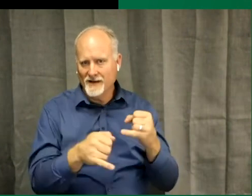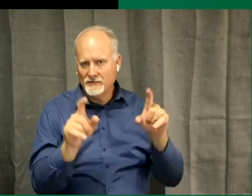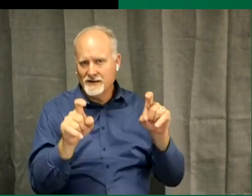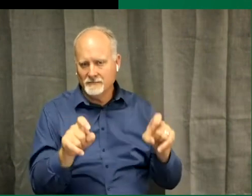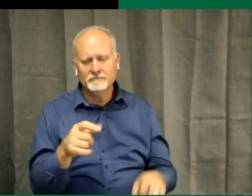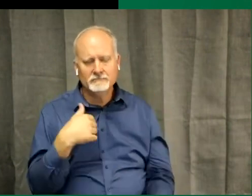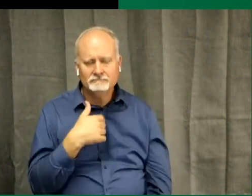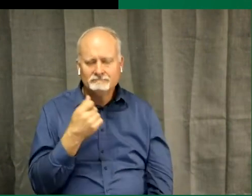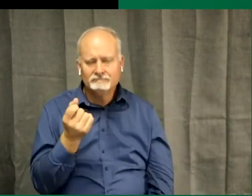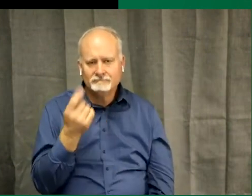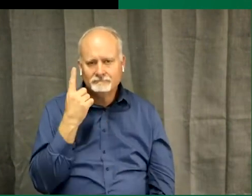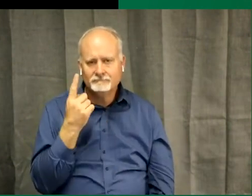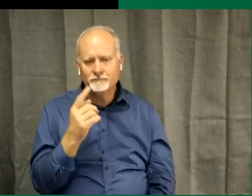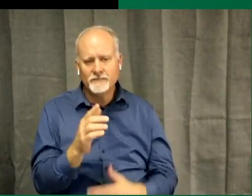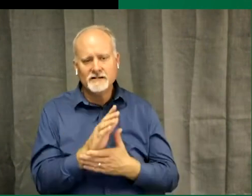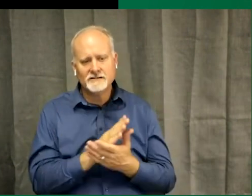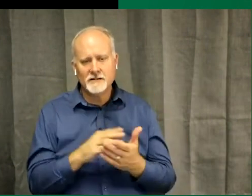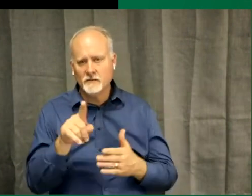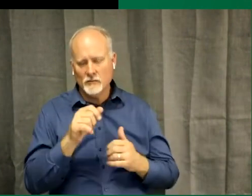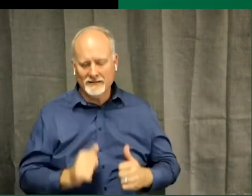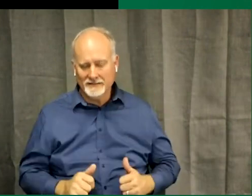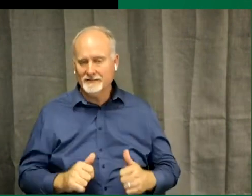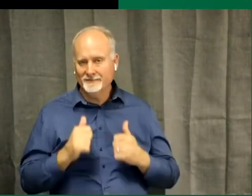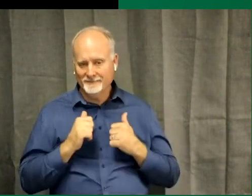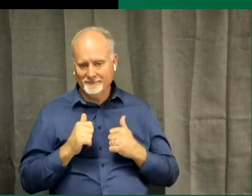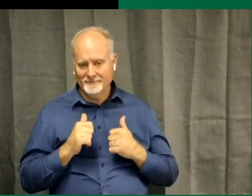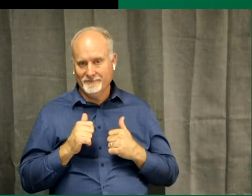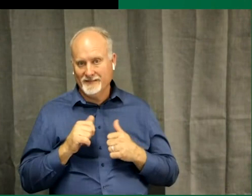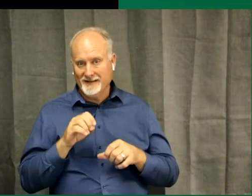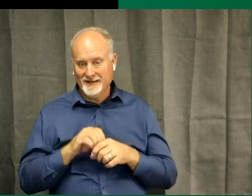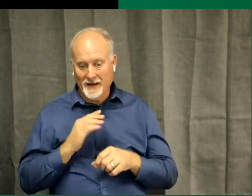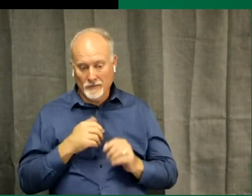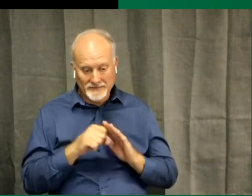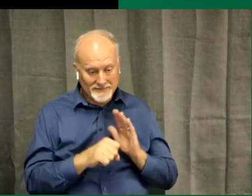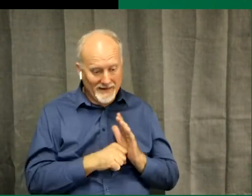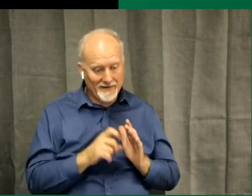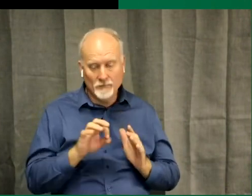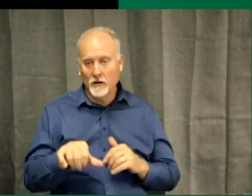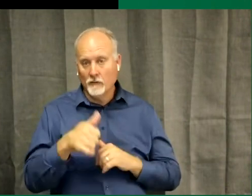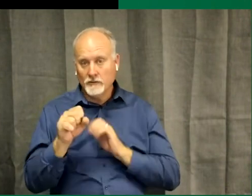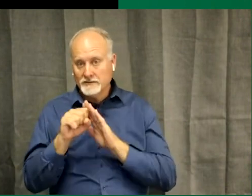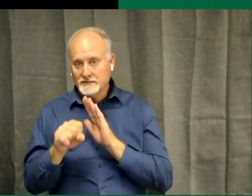some of you live in places in our state or even out outside of our state where your wi-fi